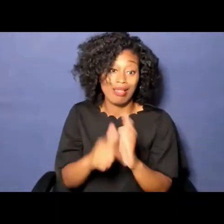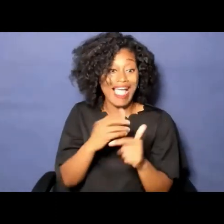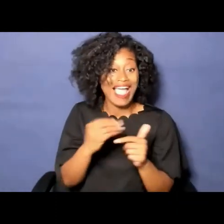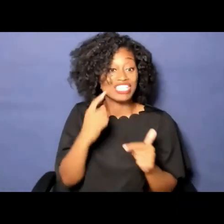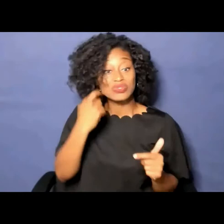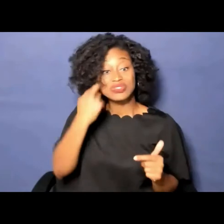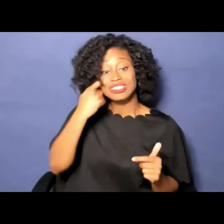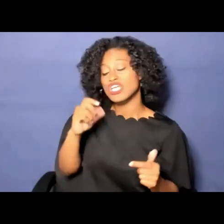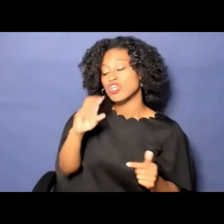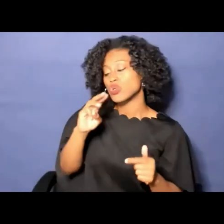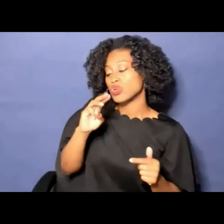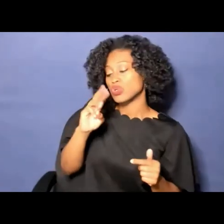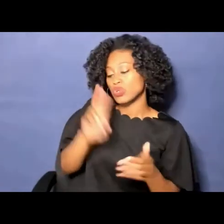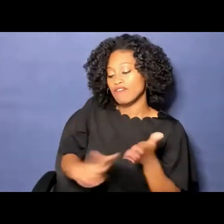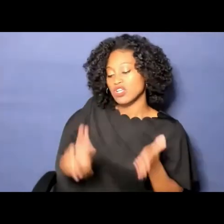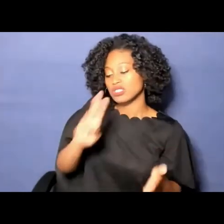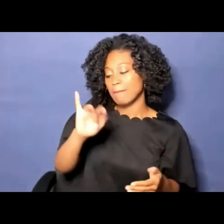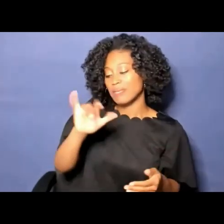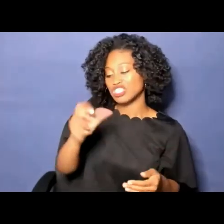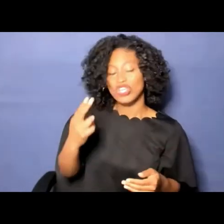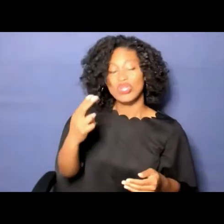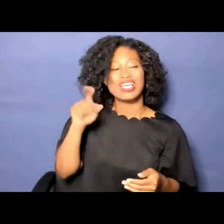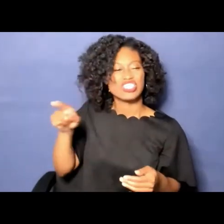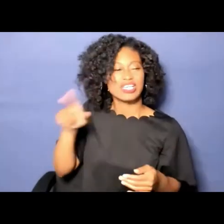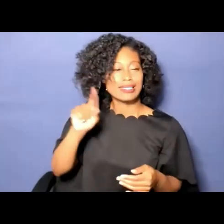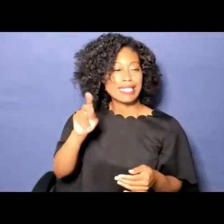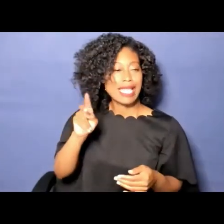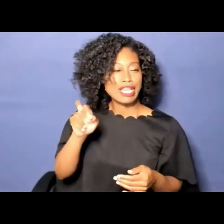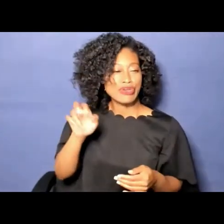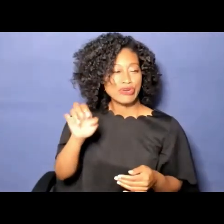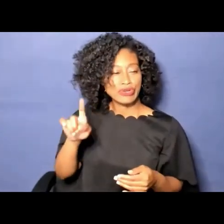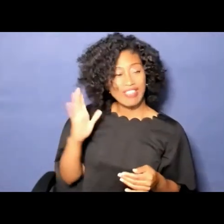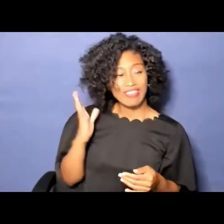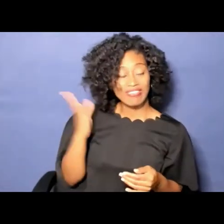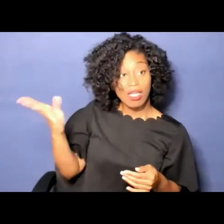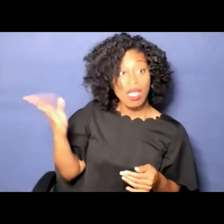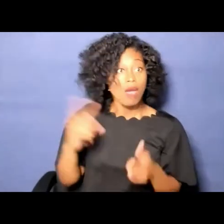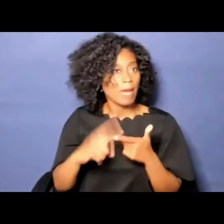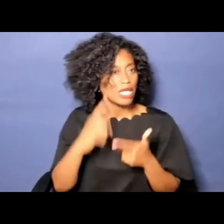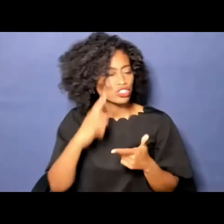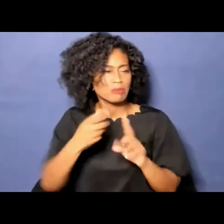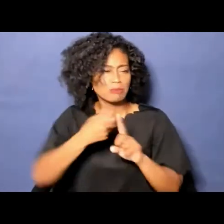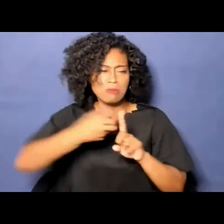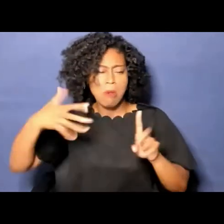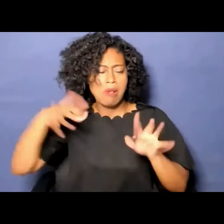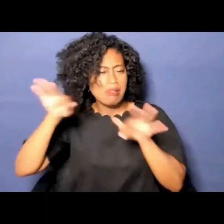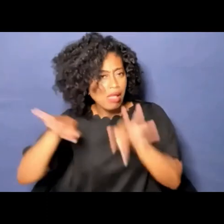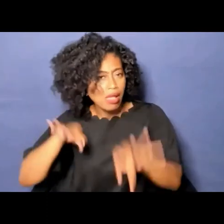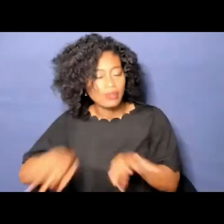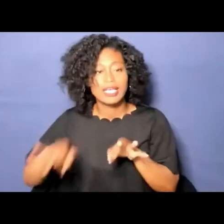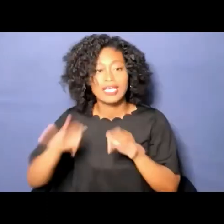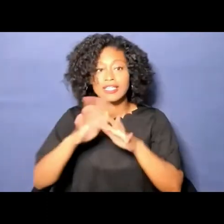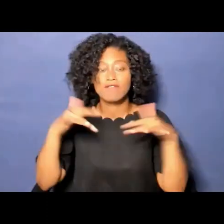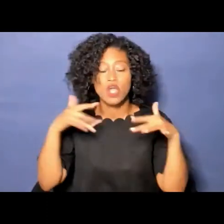who has written extensively on diverse college experiences on campus racial climate,